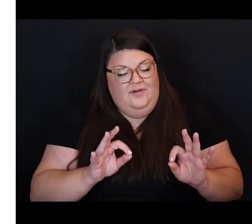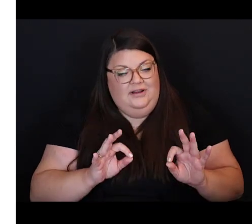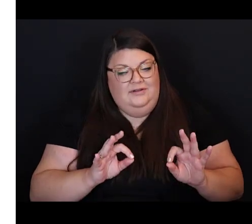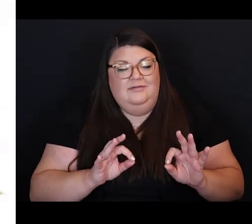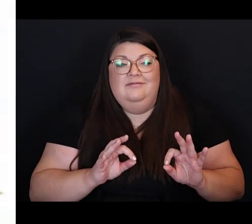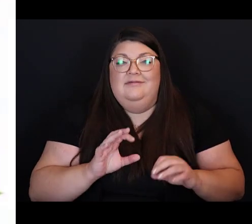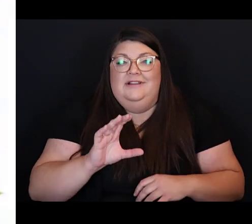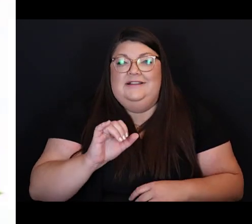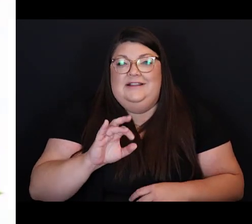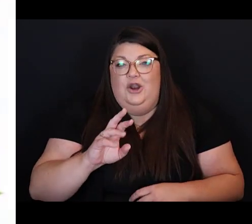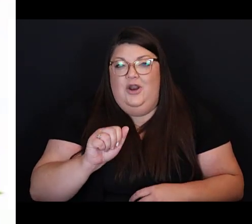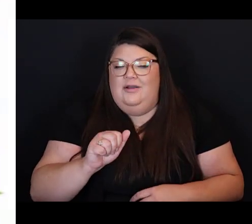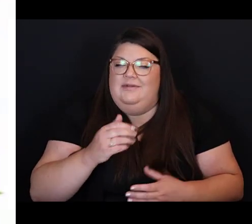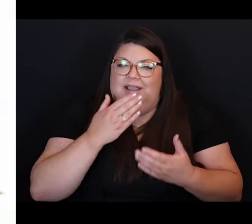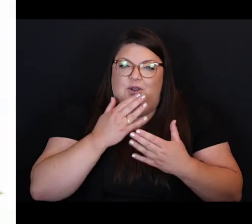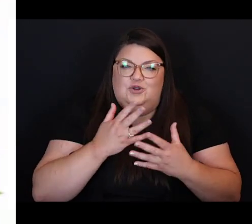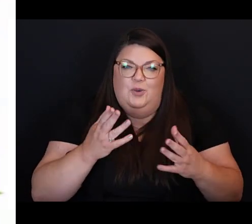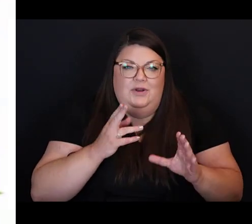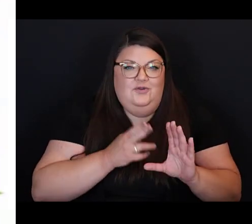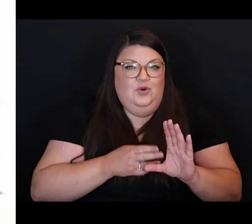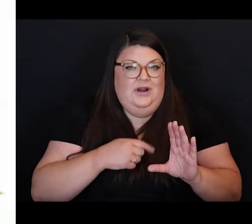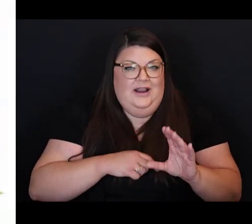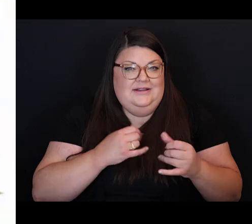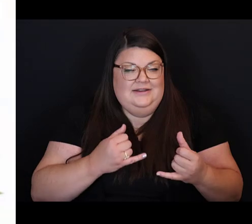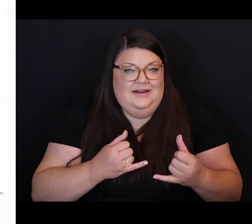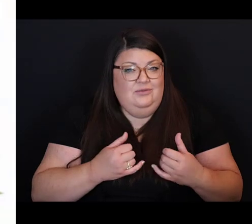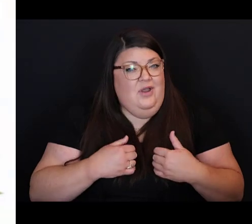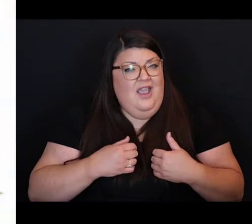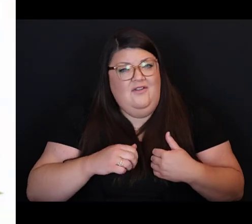[Heather] Perfect. Well Ciara, thank you so much for joining us today! Do you have any